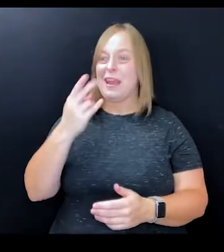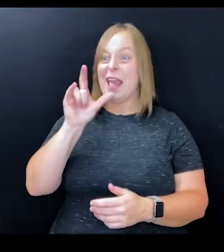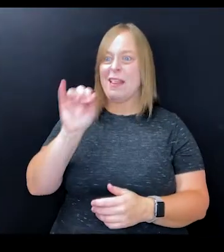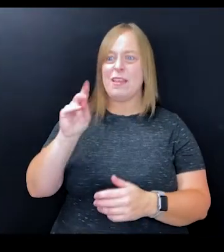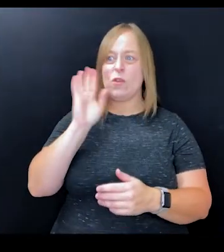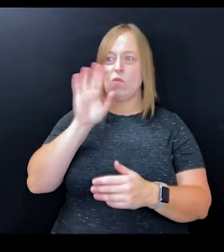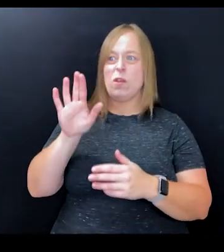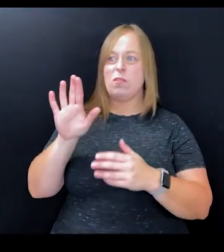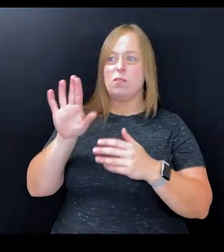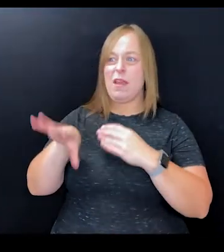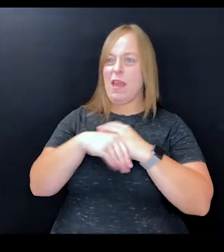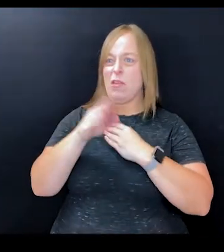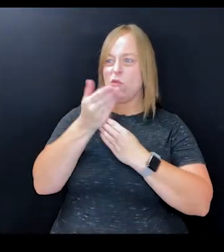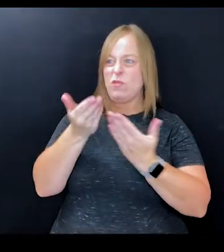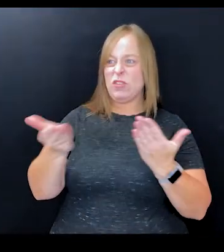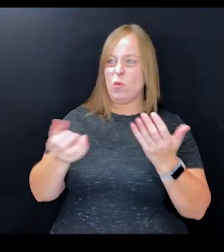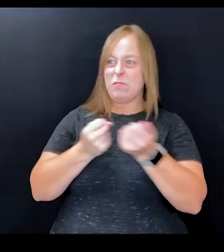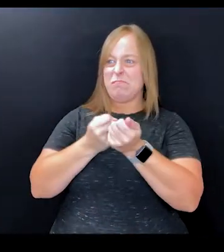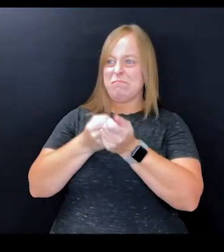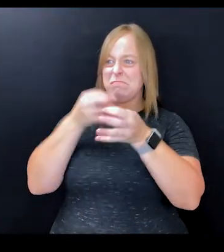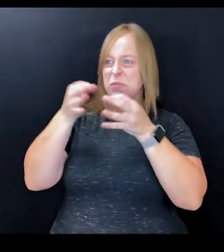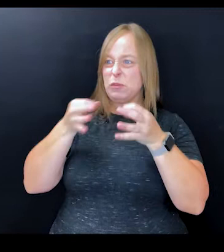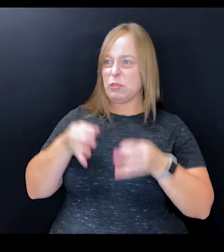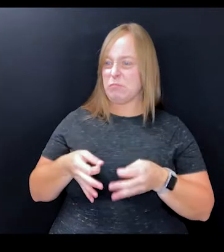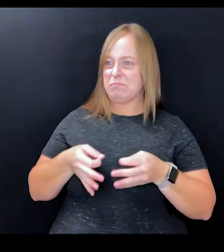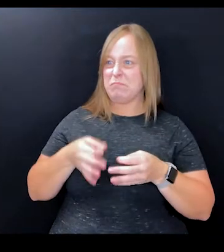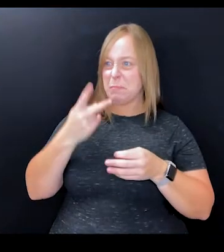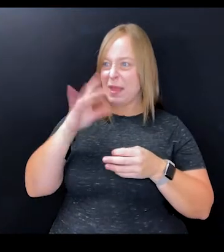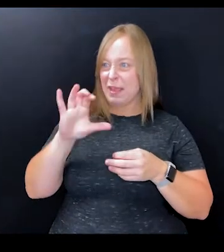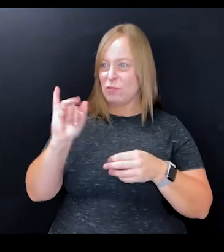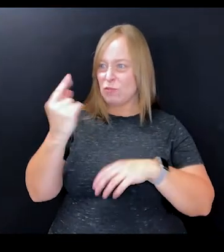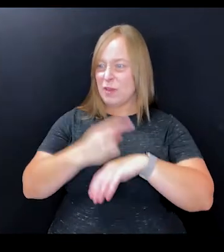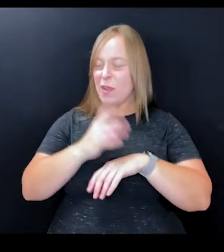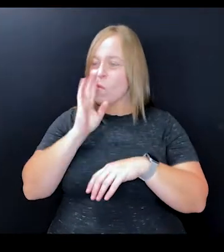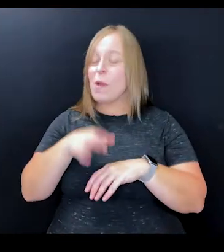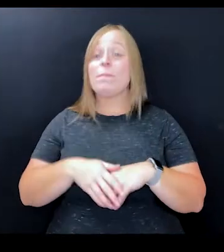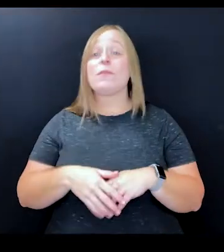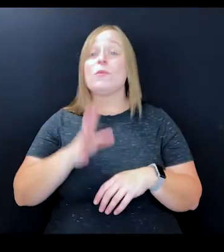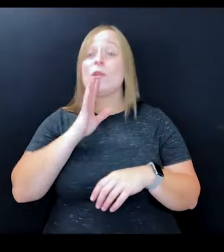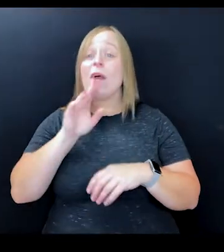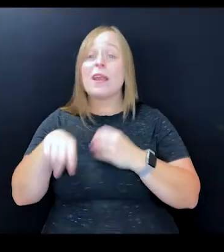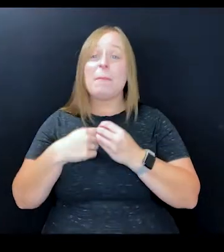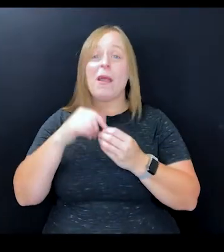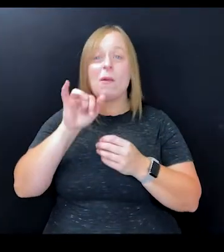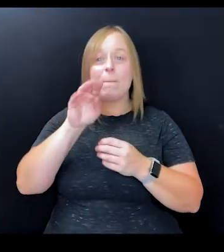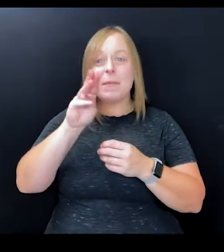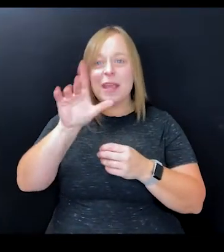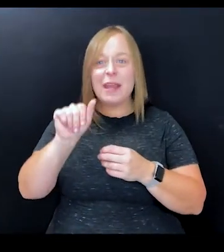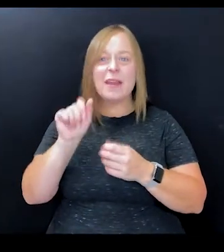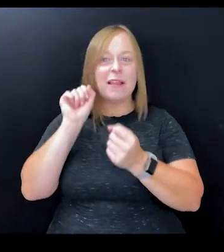we'll go ahead and drop those resources in the description of the podcast. So we were talking a little bit about media literacy,